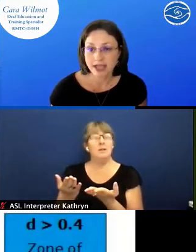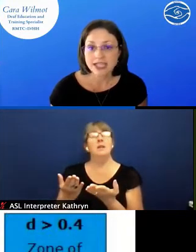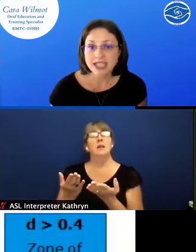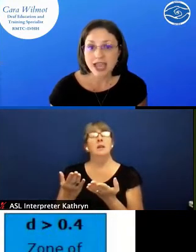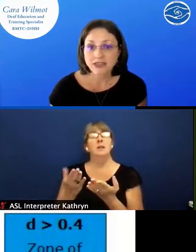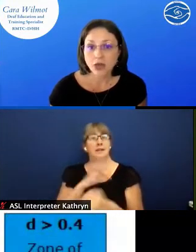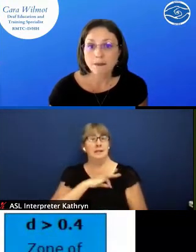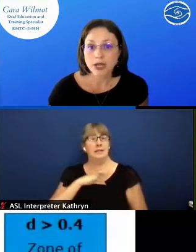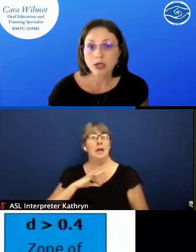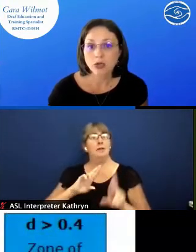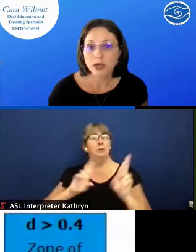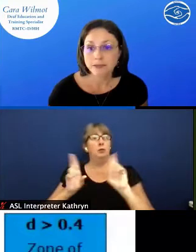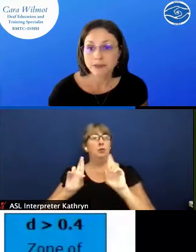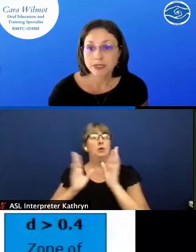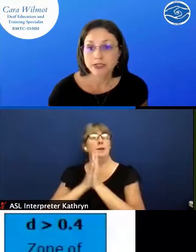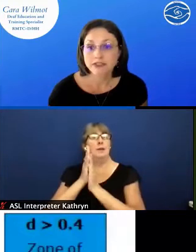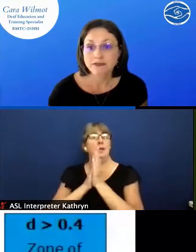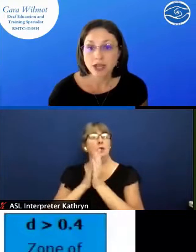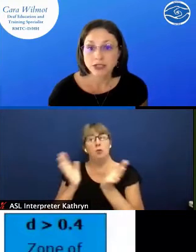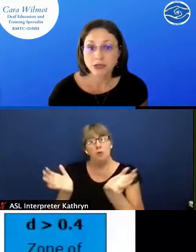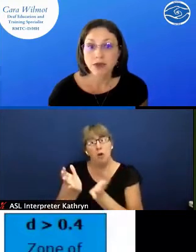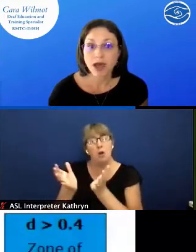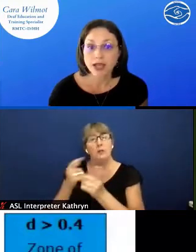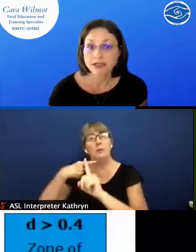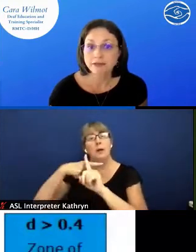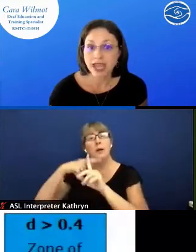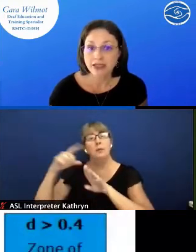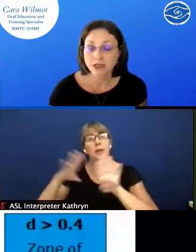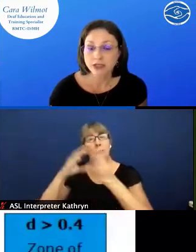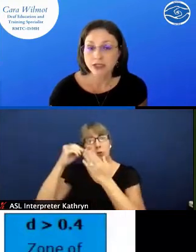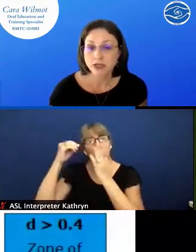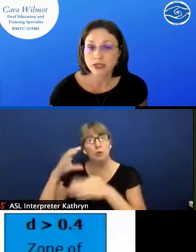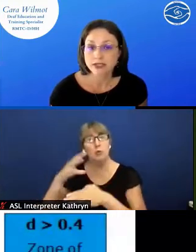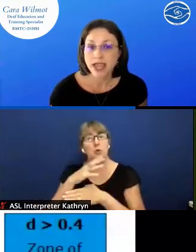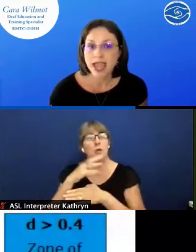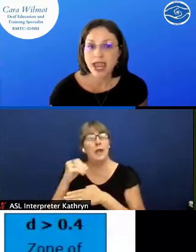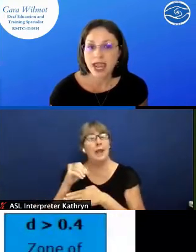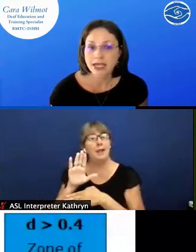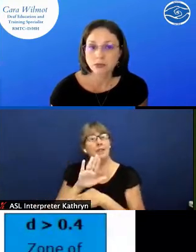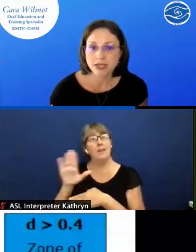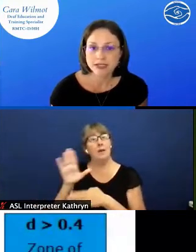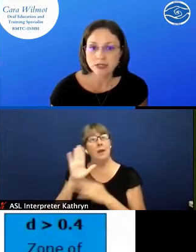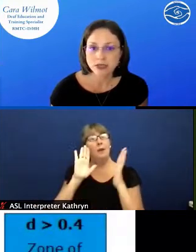stats are better equipped to foster positive behavior and students, and in raising students